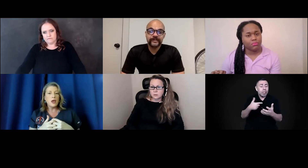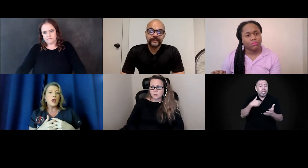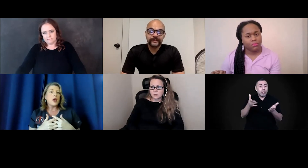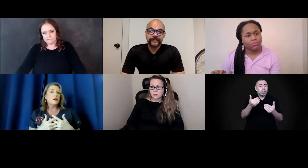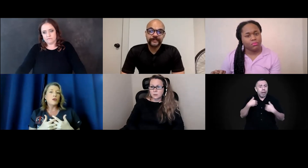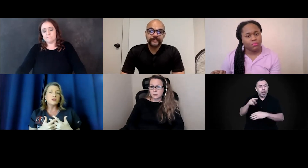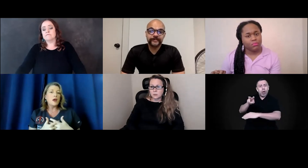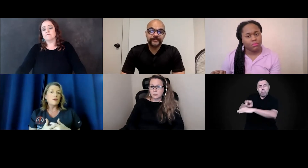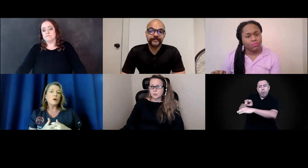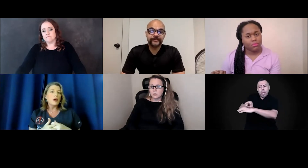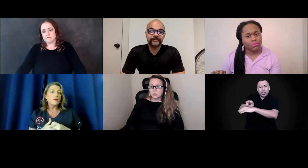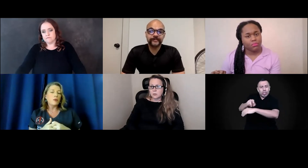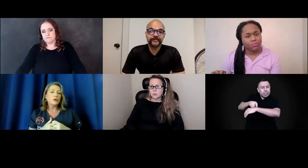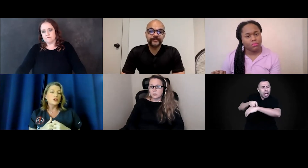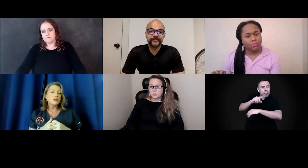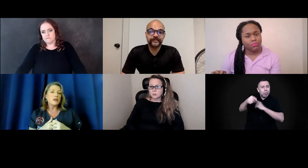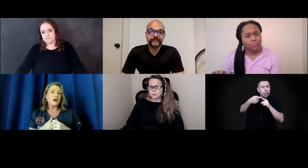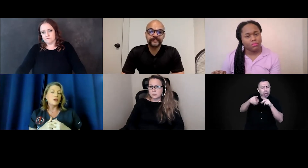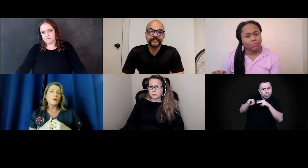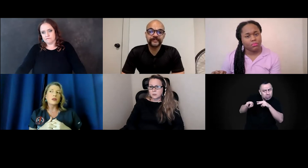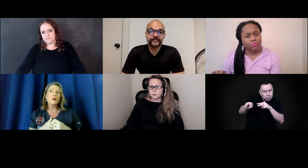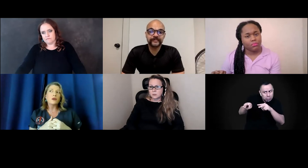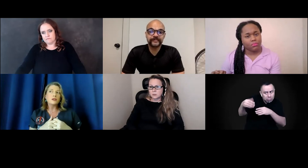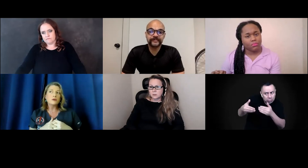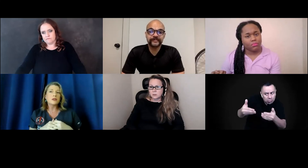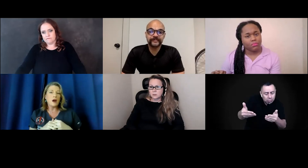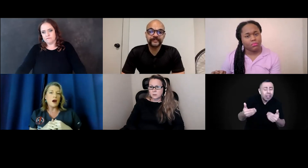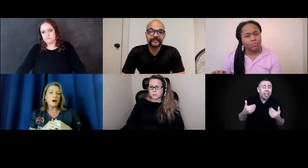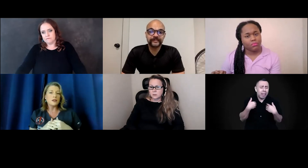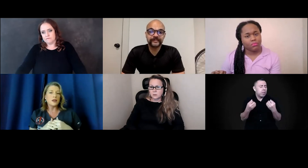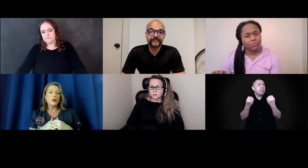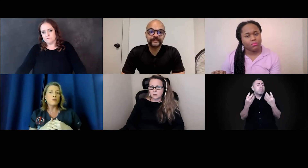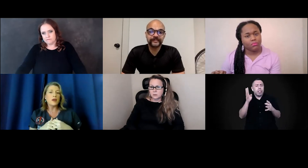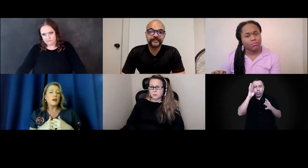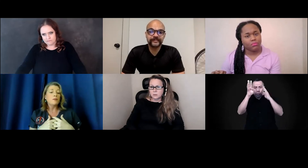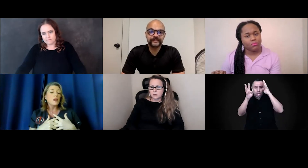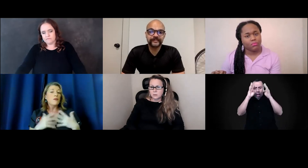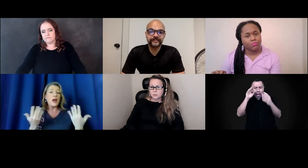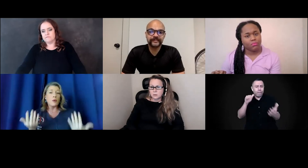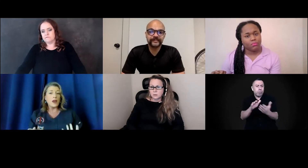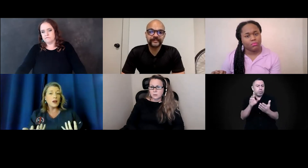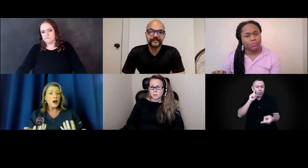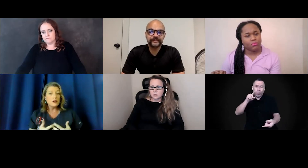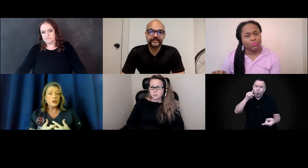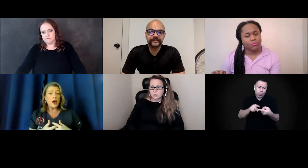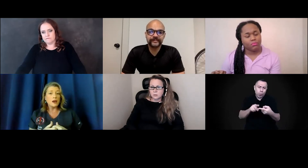And there's a lot of creative approaches that can really reduce the cost. It could be flat rate contracts.